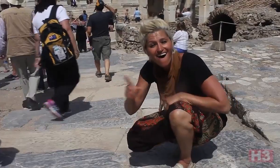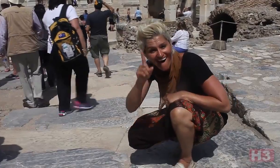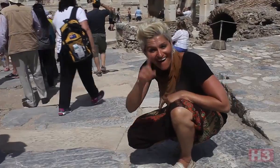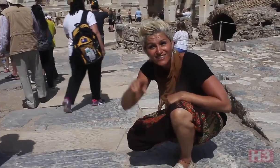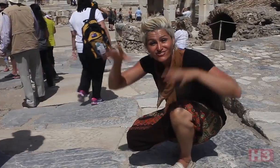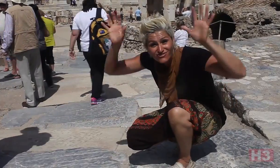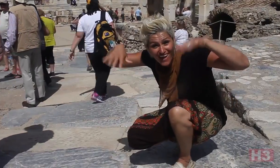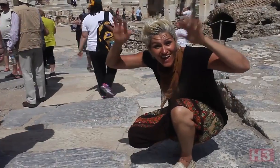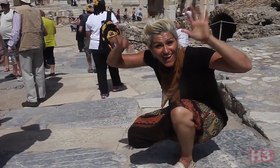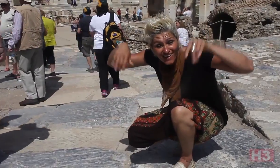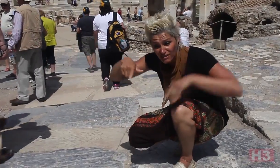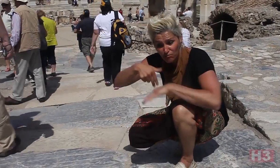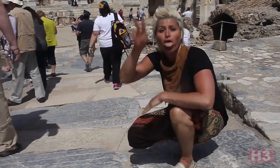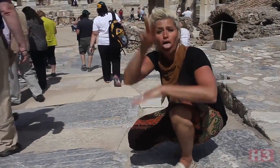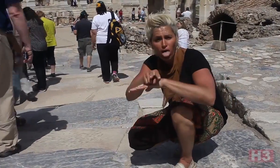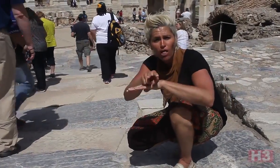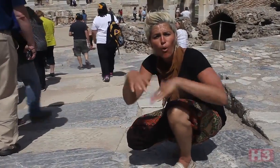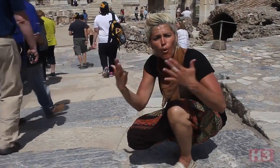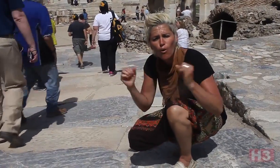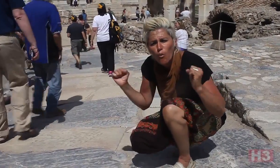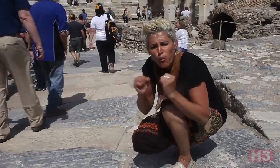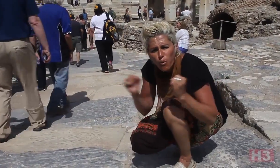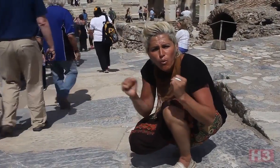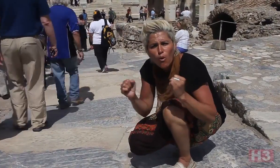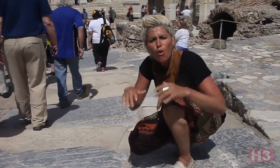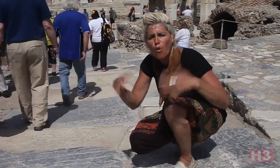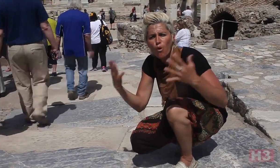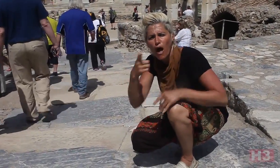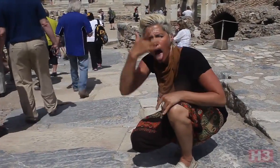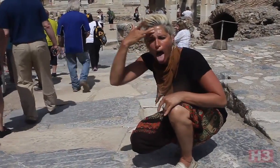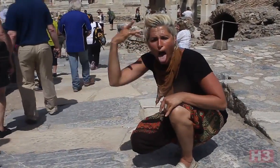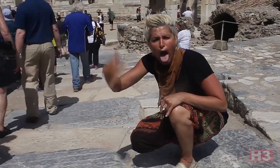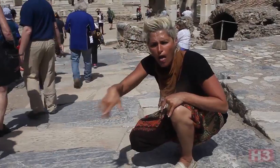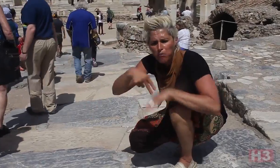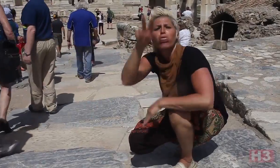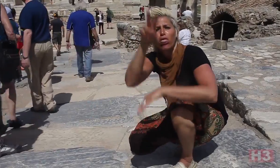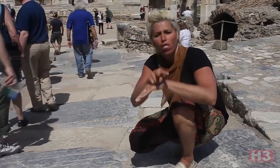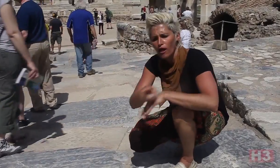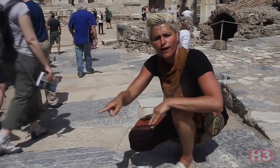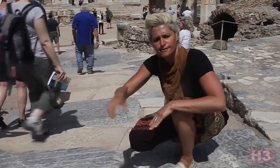They are intended to prevent slipping when it rains or when the cold and heat that makes the marble slippery.